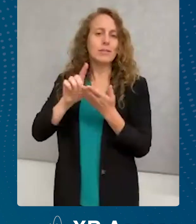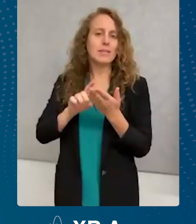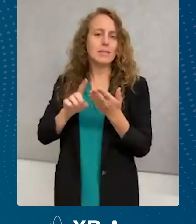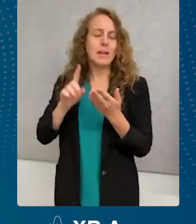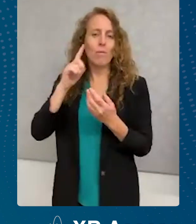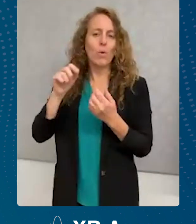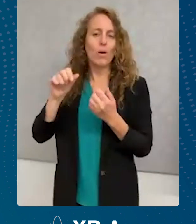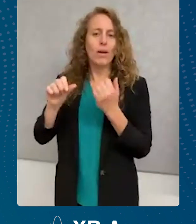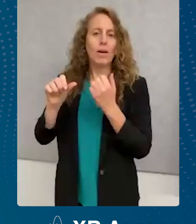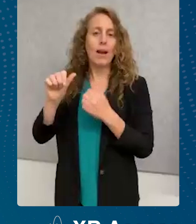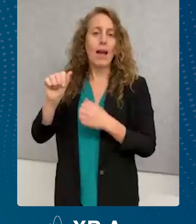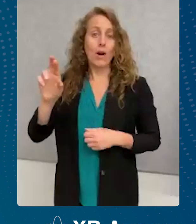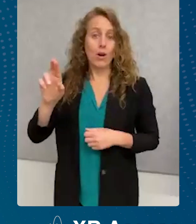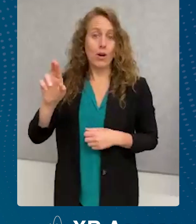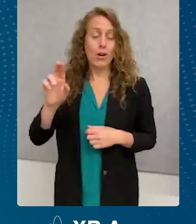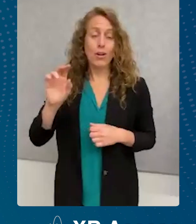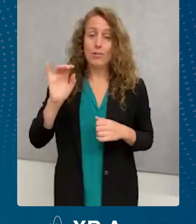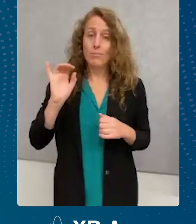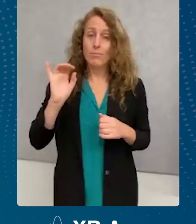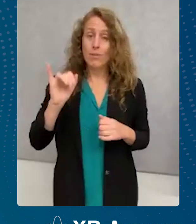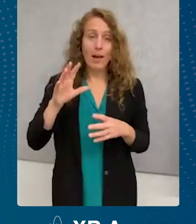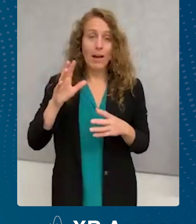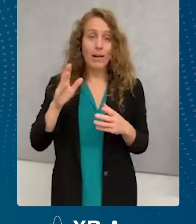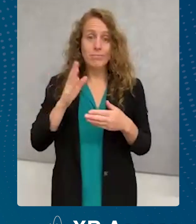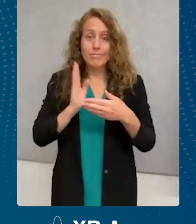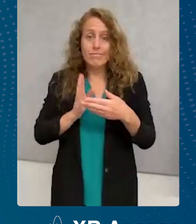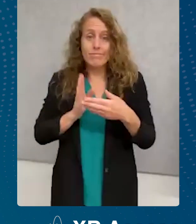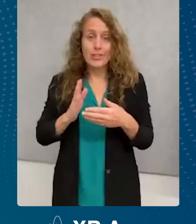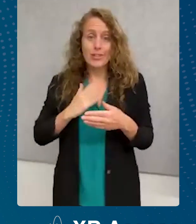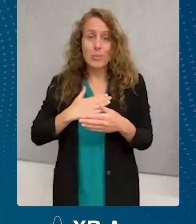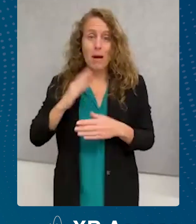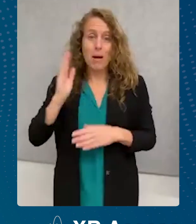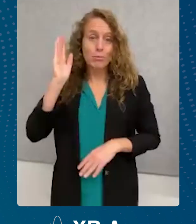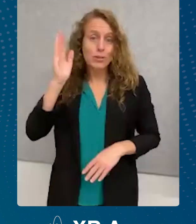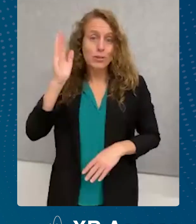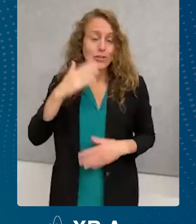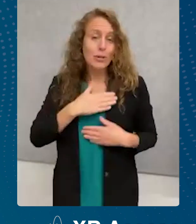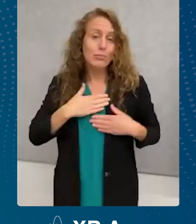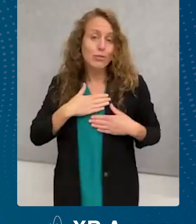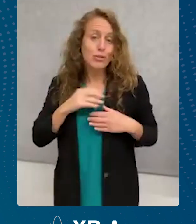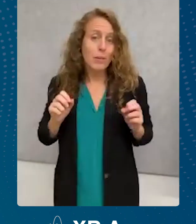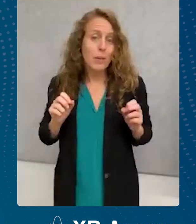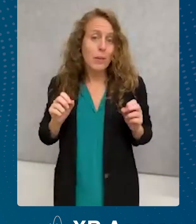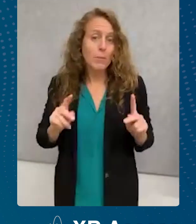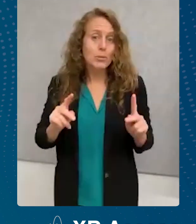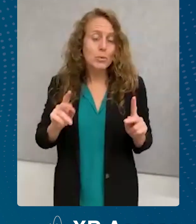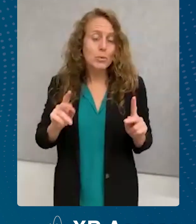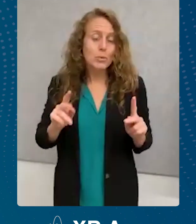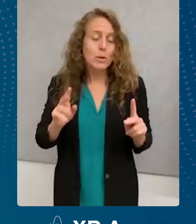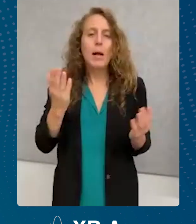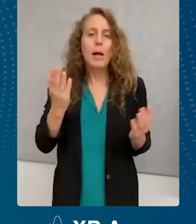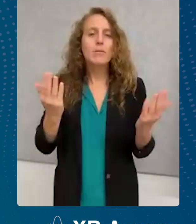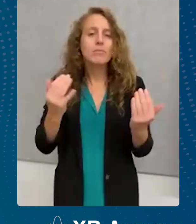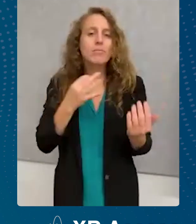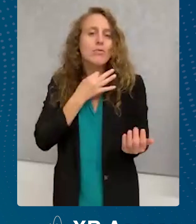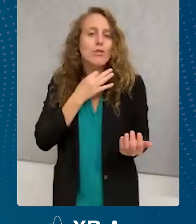That concludes my presentation. I appreciate the opportunity, and would welcome any questions from participants.